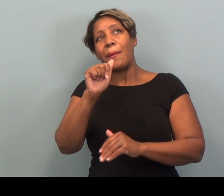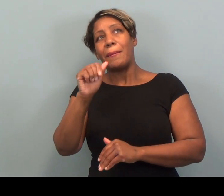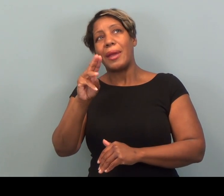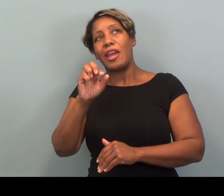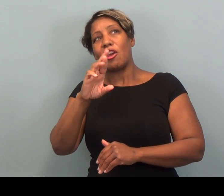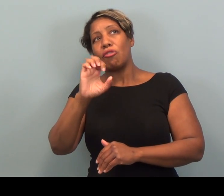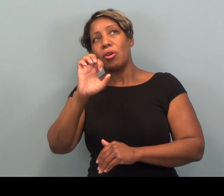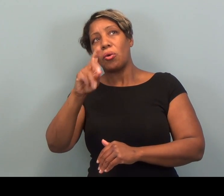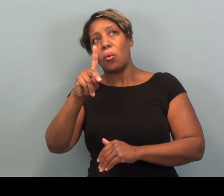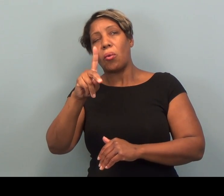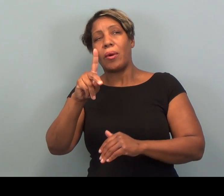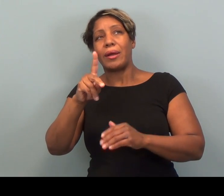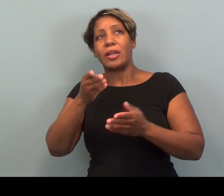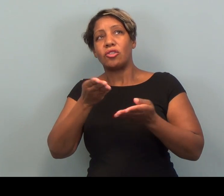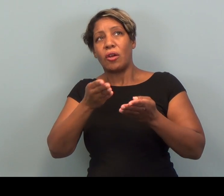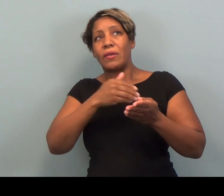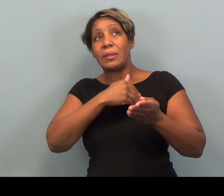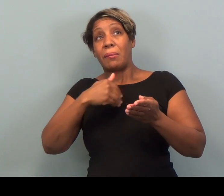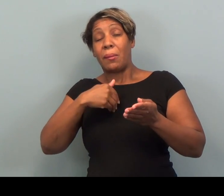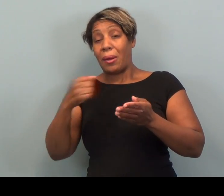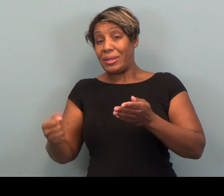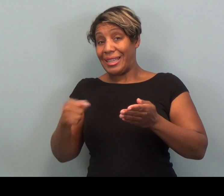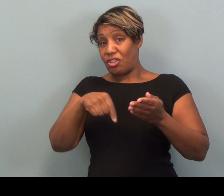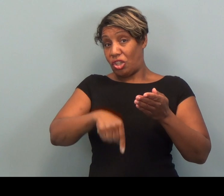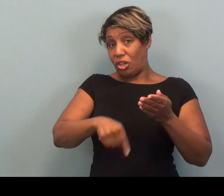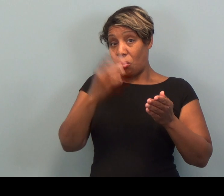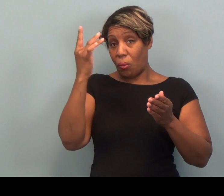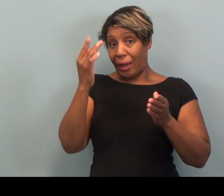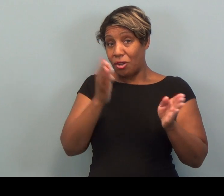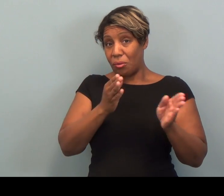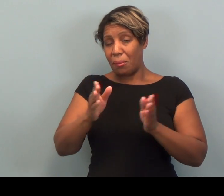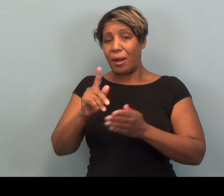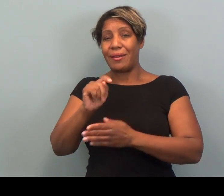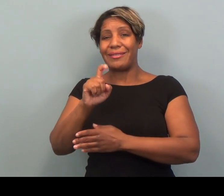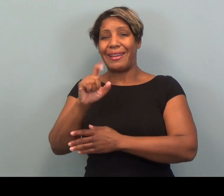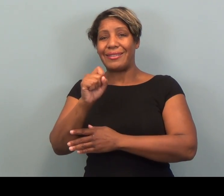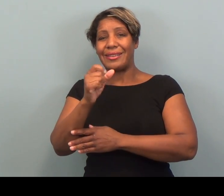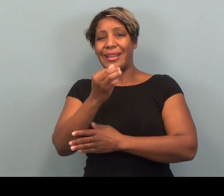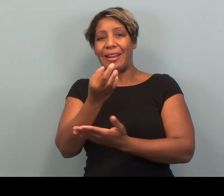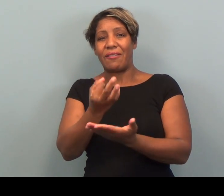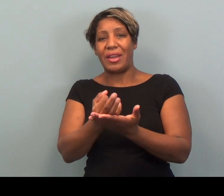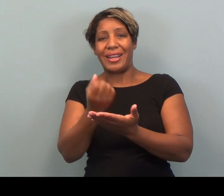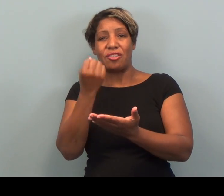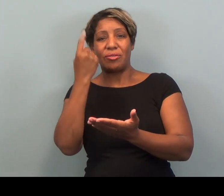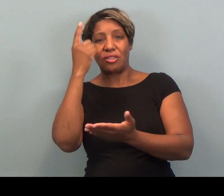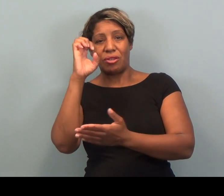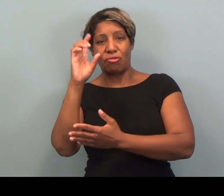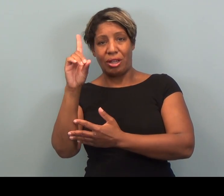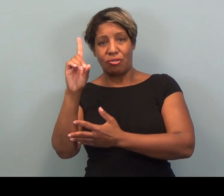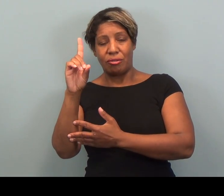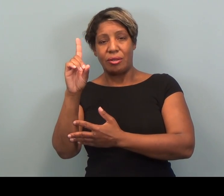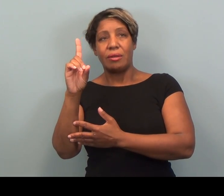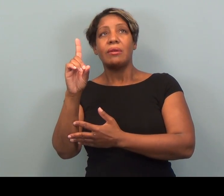I was stationed here at Community Action Duluth to prepare taxes and do financial literacy education